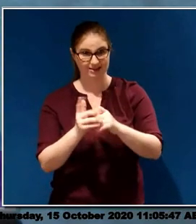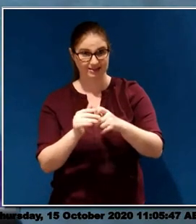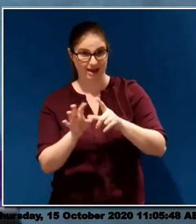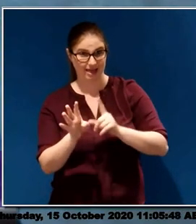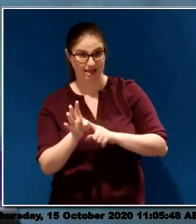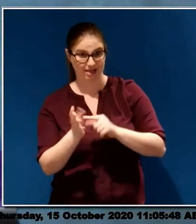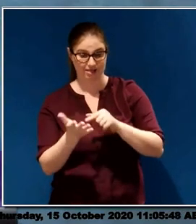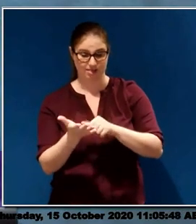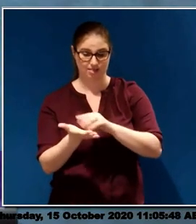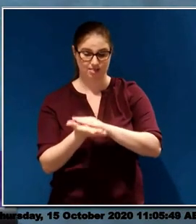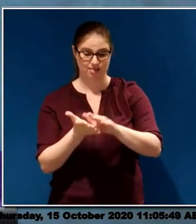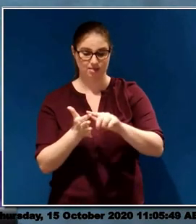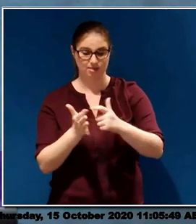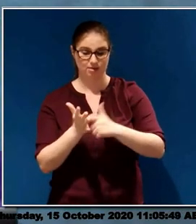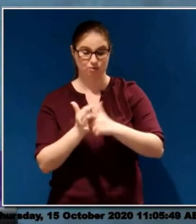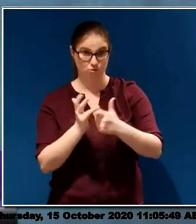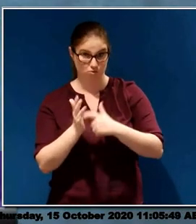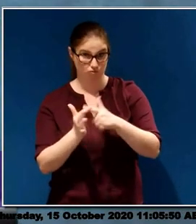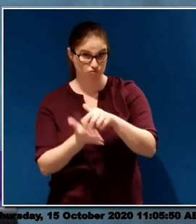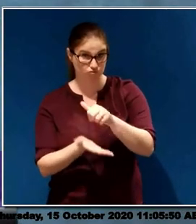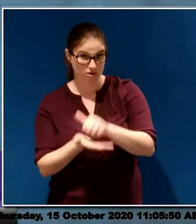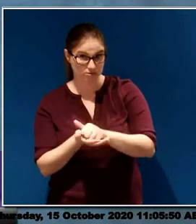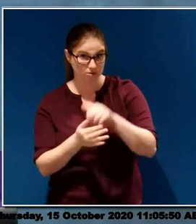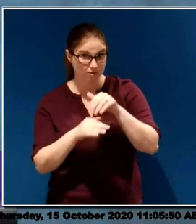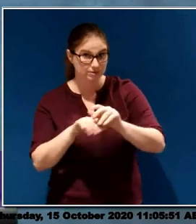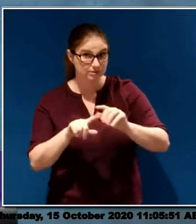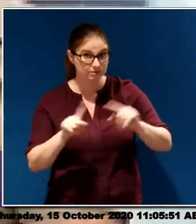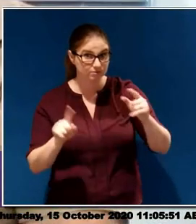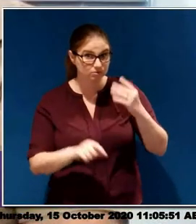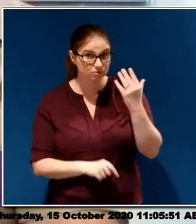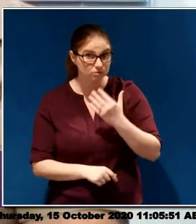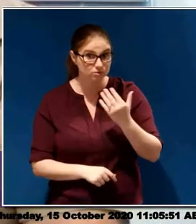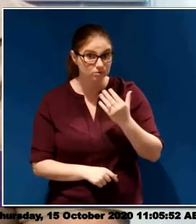Lesley is really just amazing because she didn't - she did this kind of